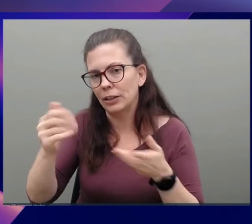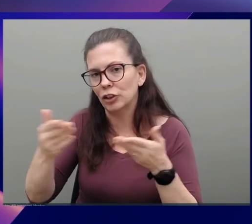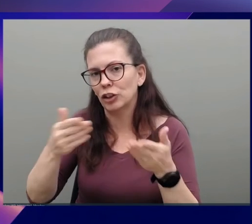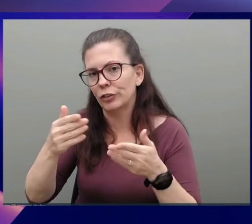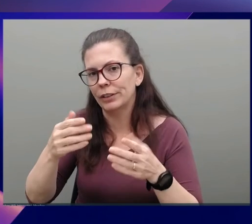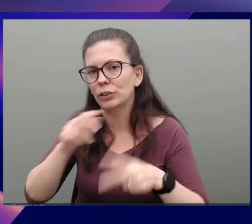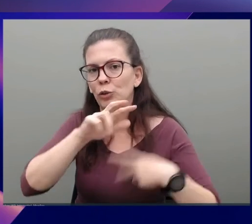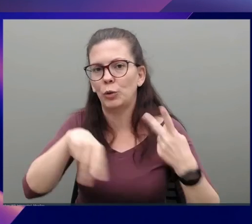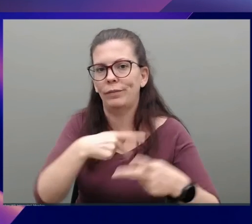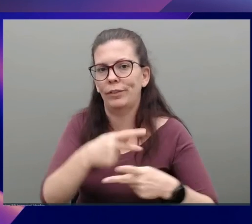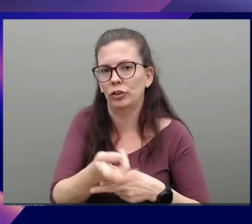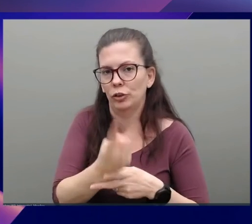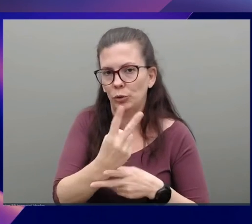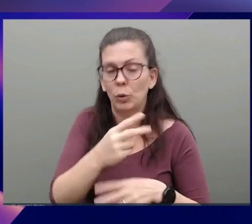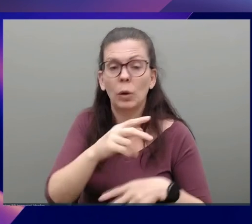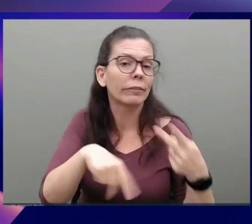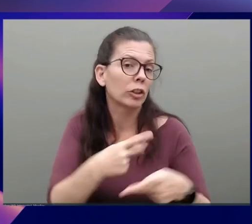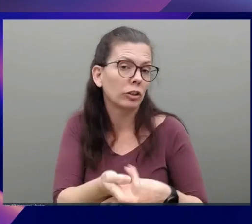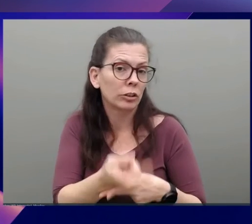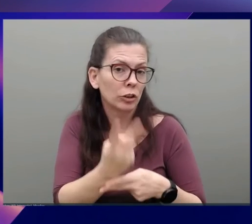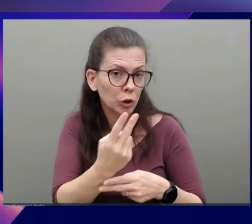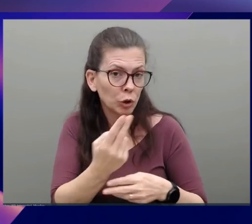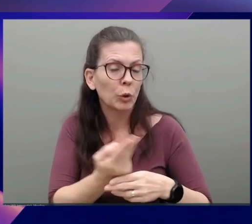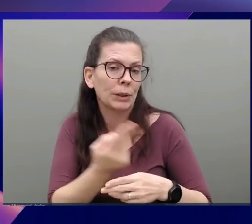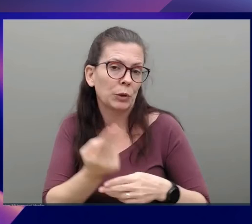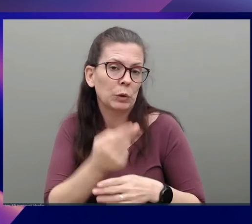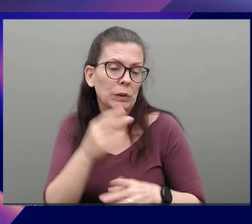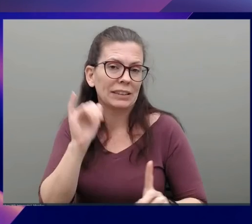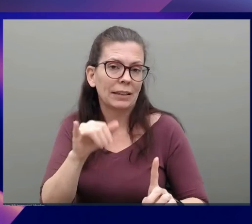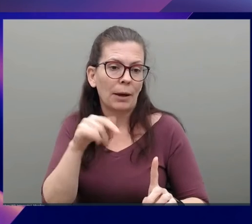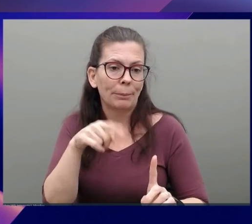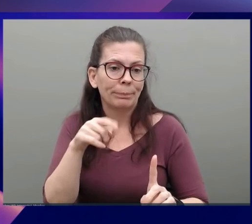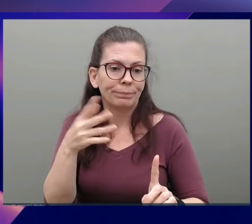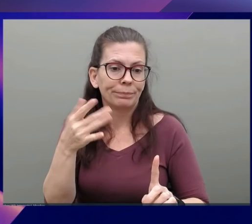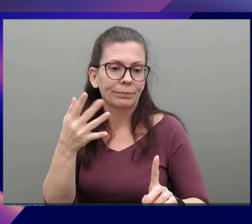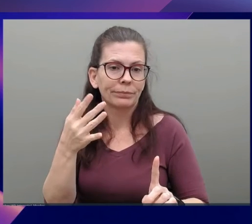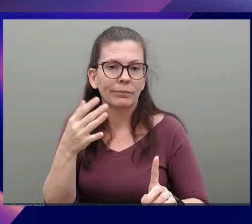And version two uses a token authentication